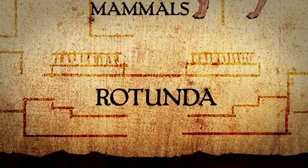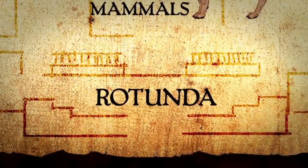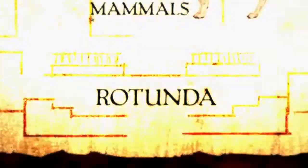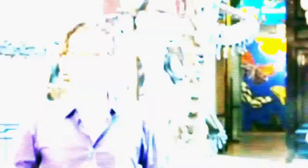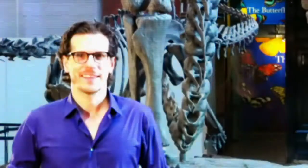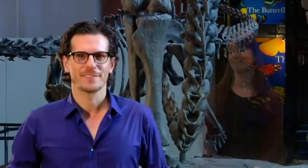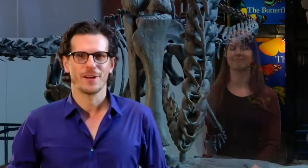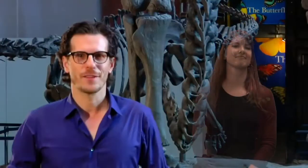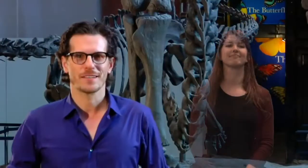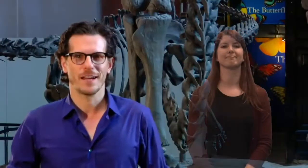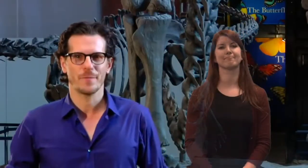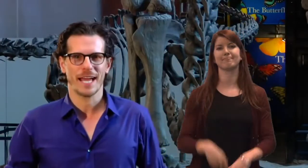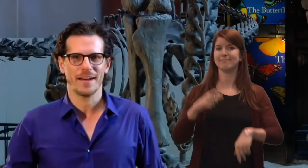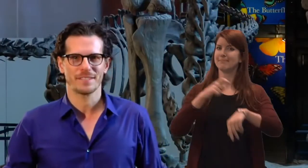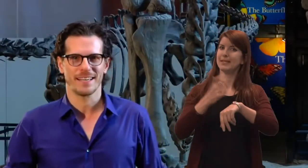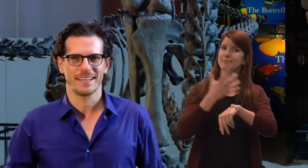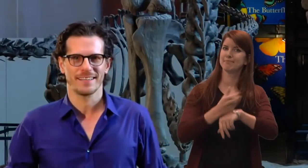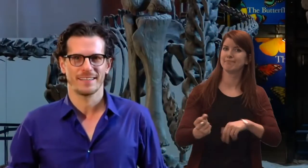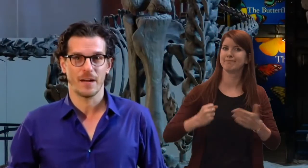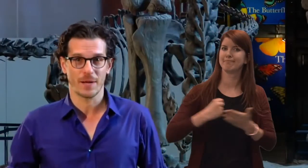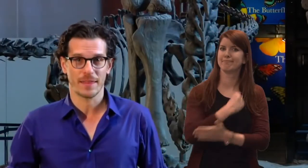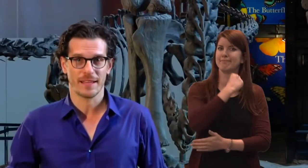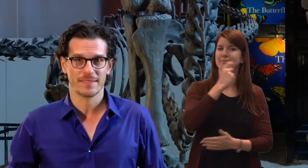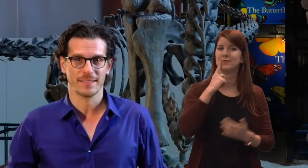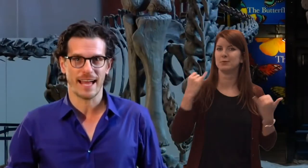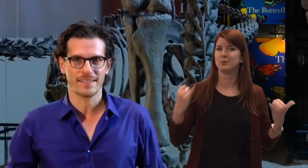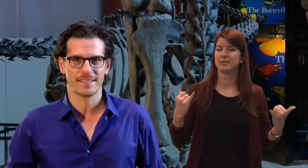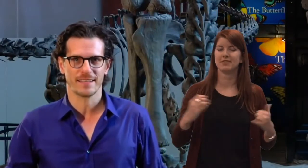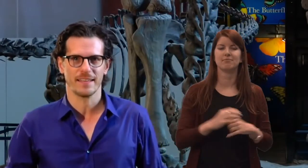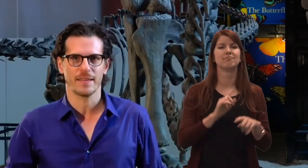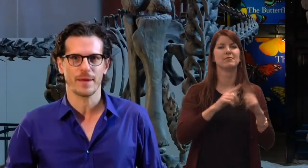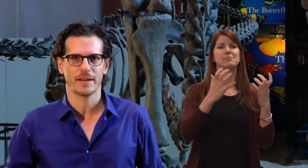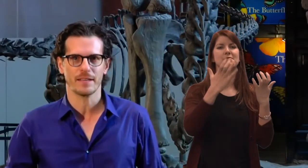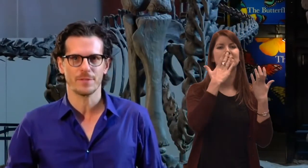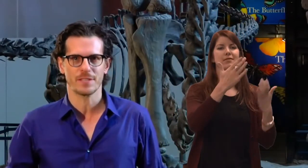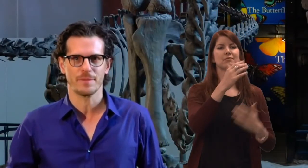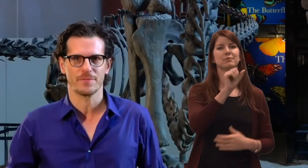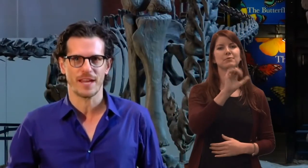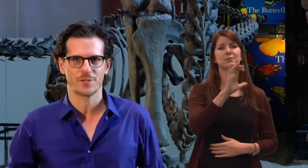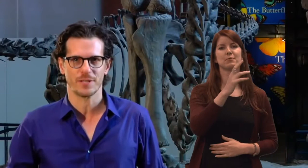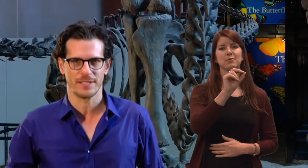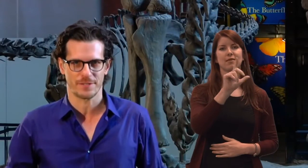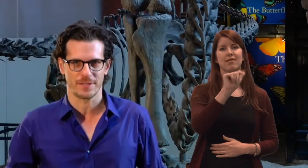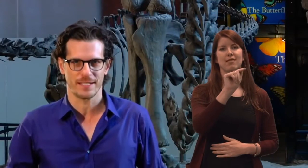Well that's all the time we have today. I want to thank Scholastic and the American Museum of Natural History,